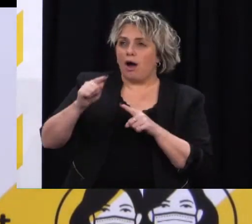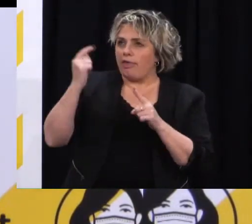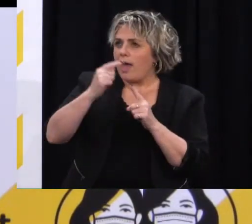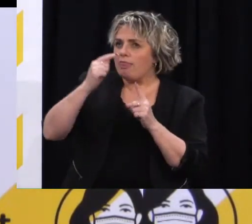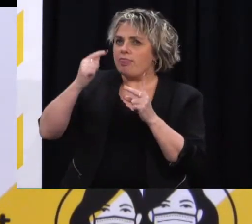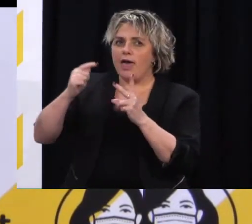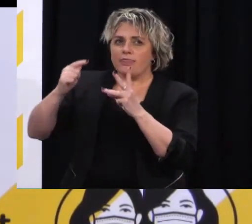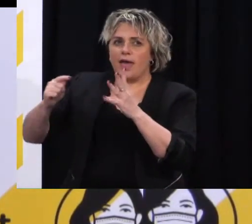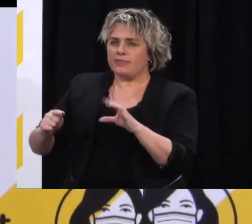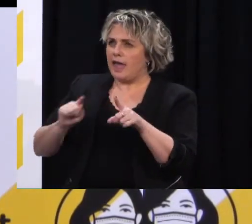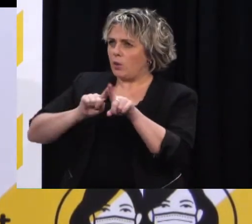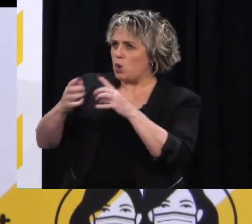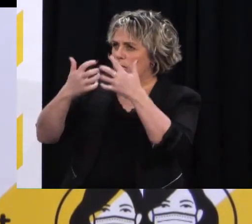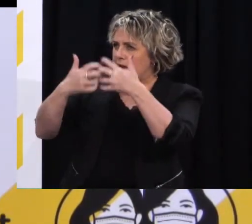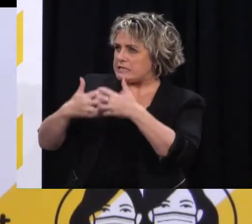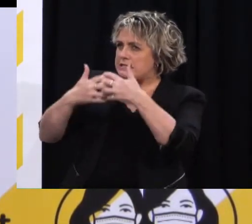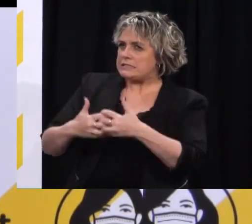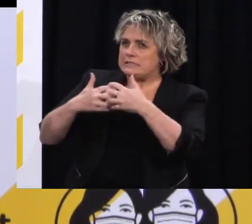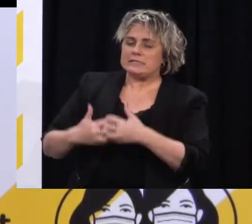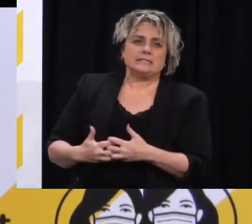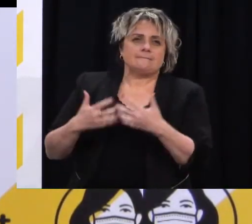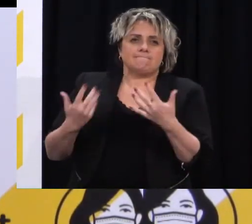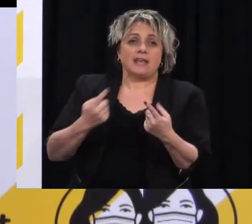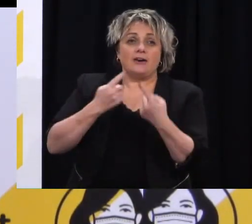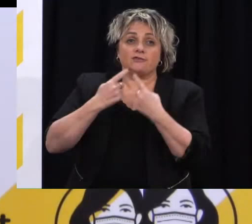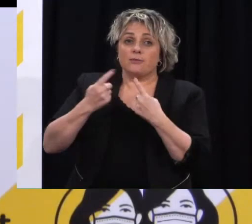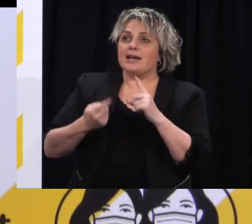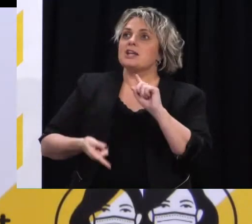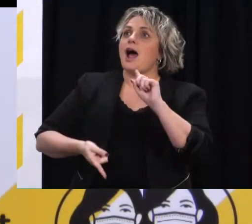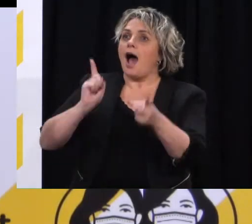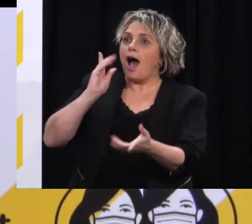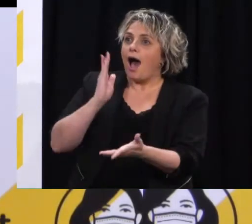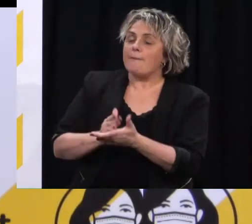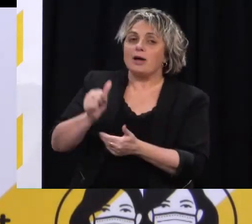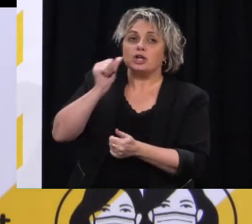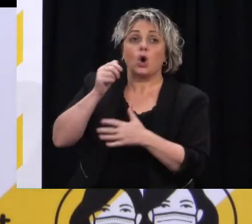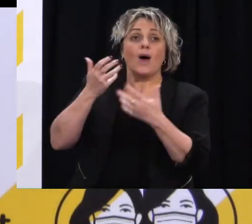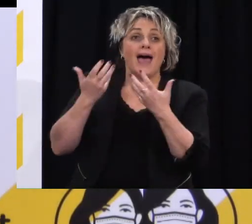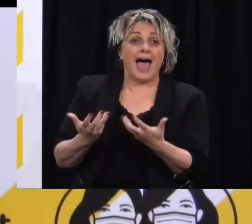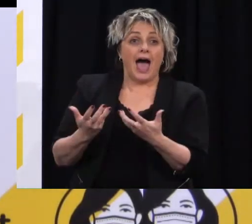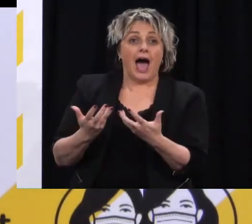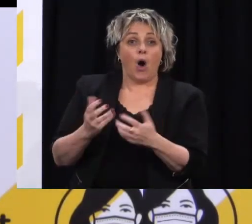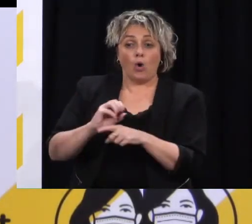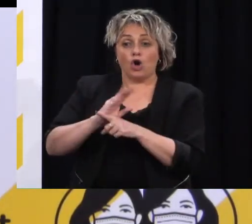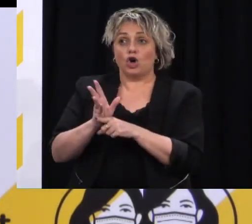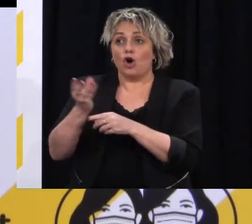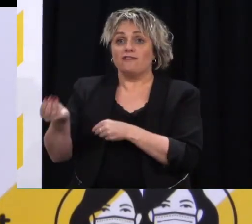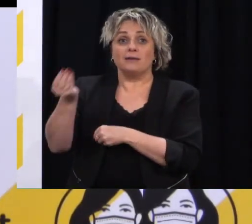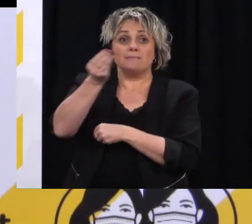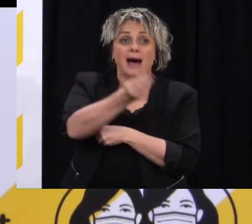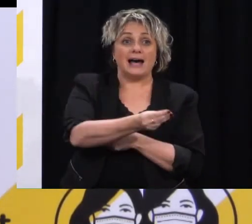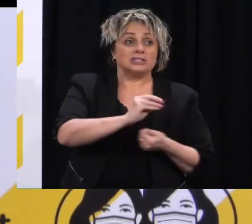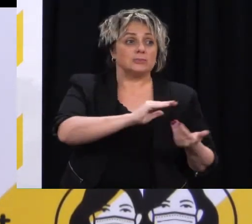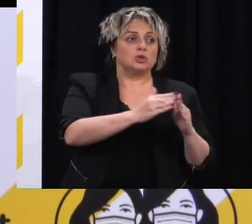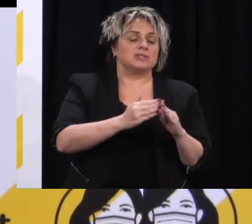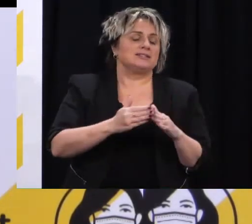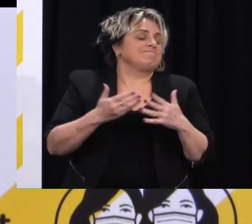at it, as I've said, with the Delta lens to see what else could be done. >> We've gone down a number of roads and